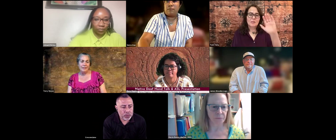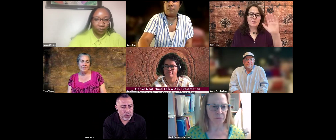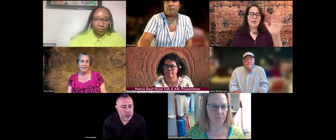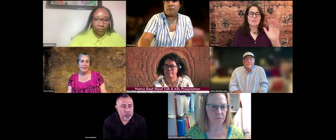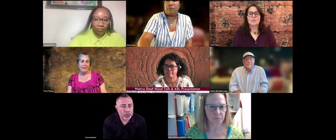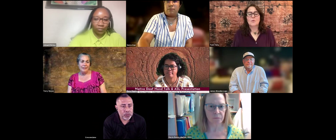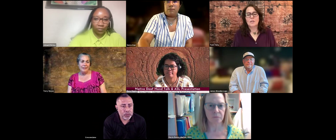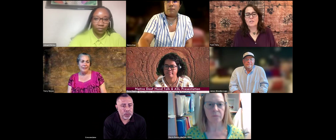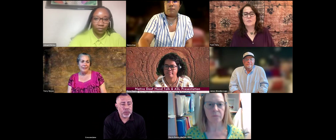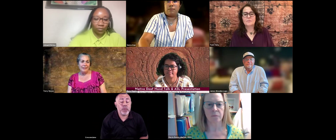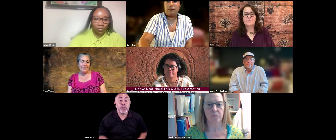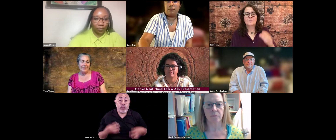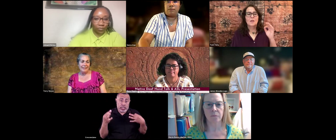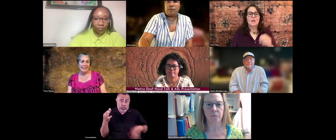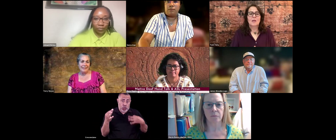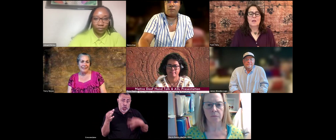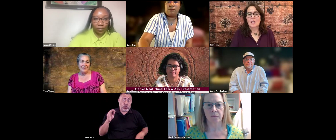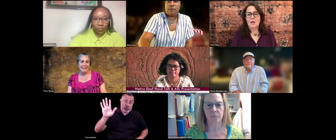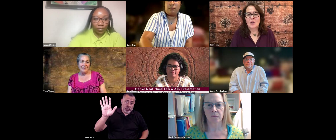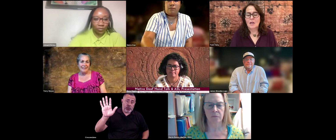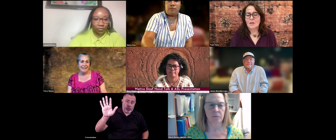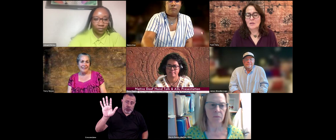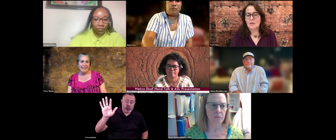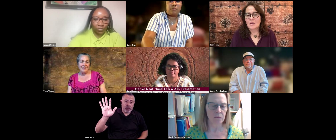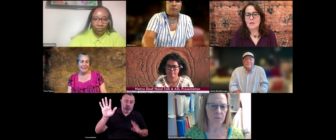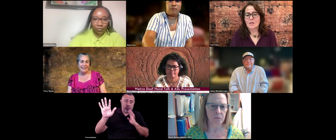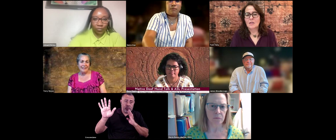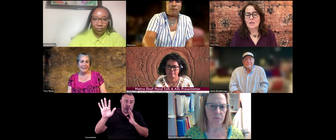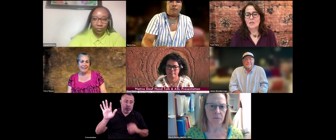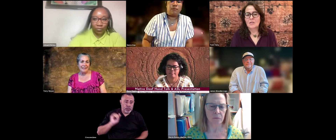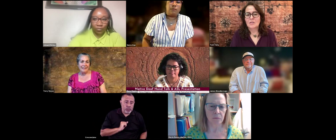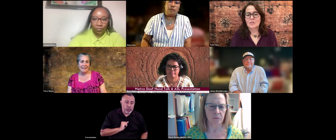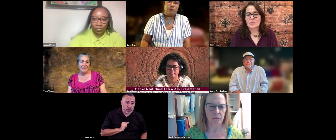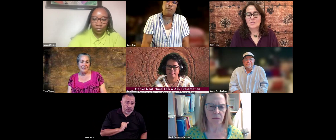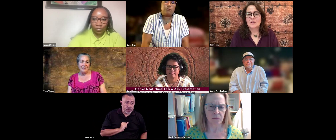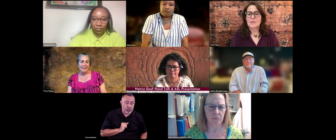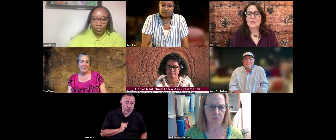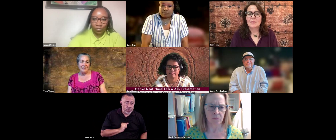This is Tasha's voice.